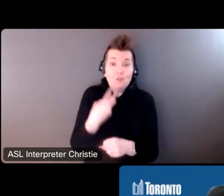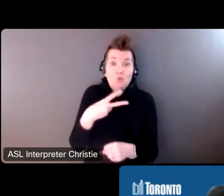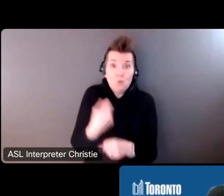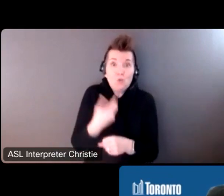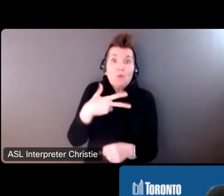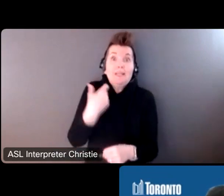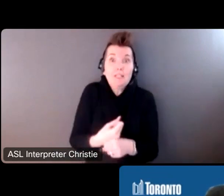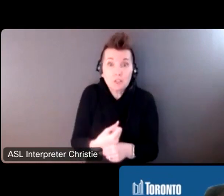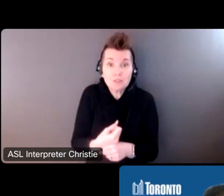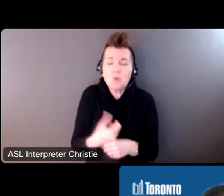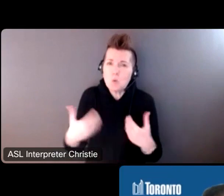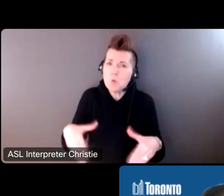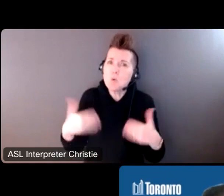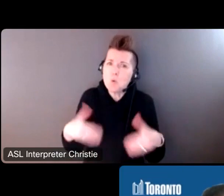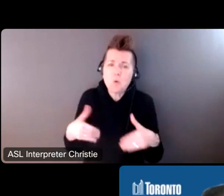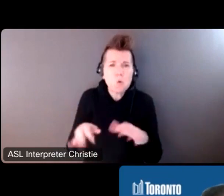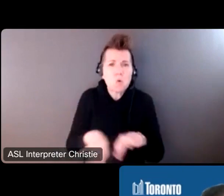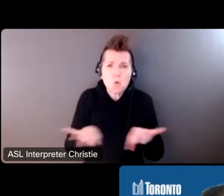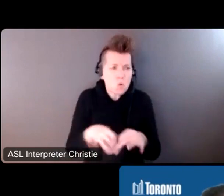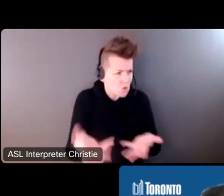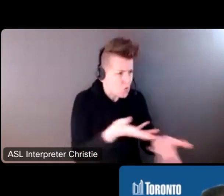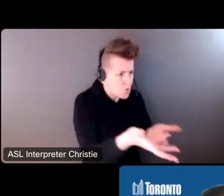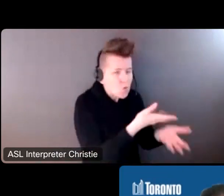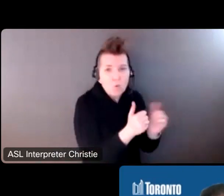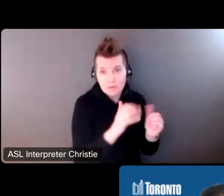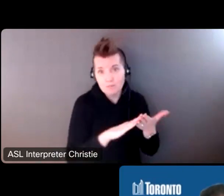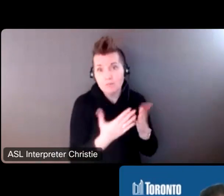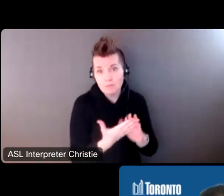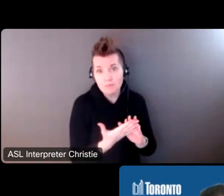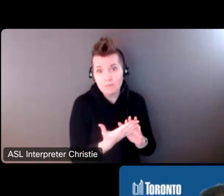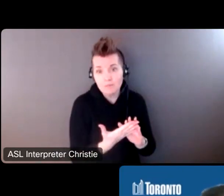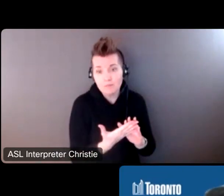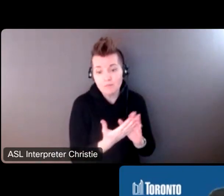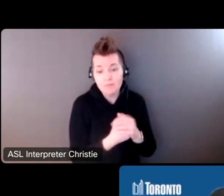But particularly with the ones where we're hearing it's going to have a multi-year impact,